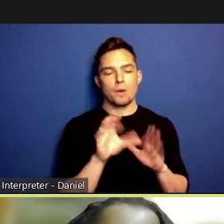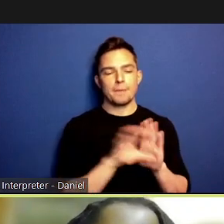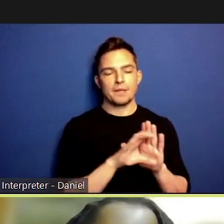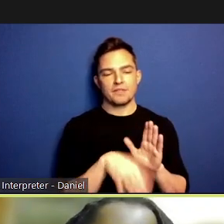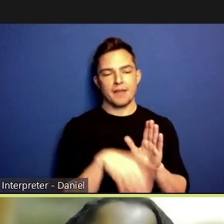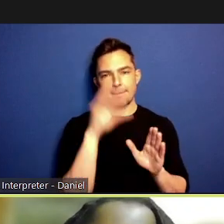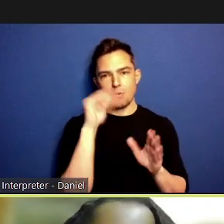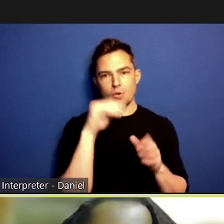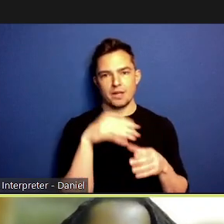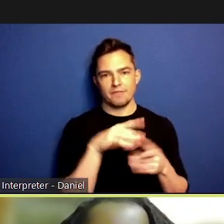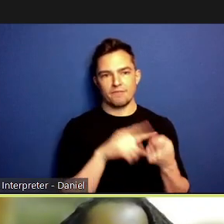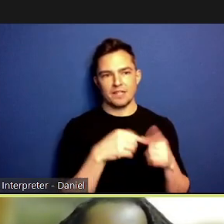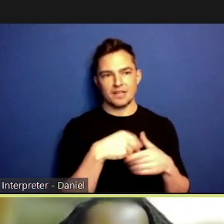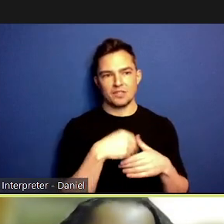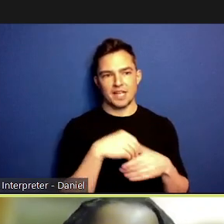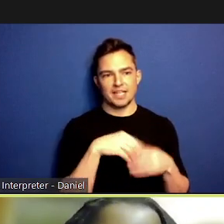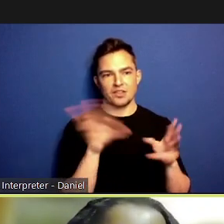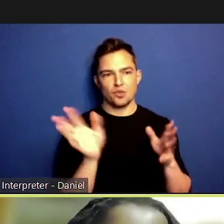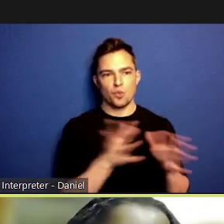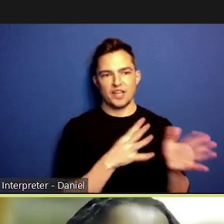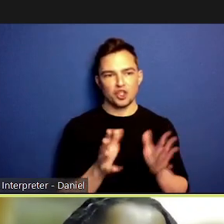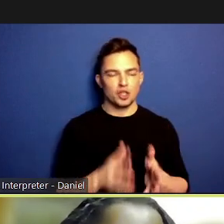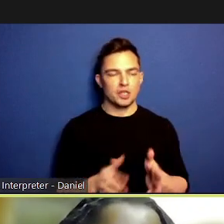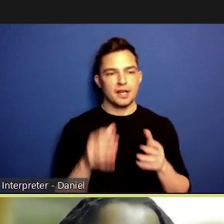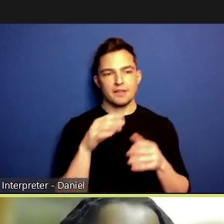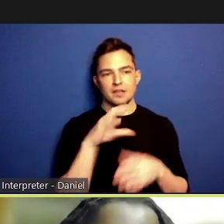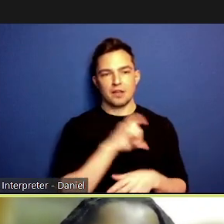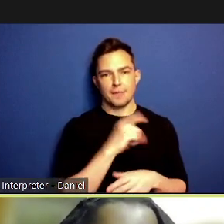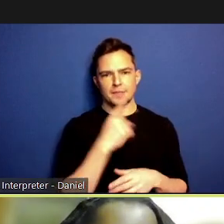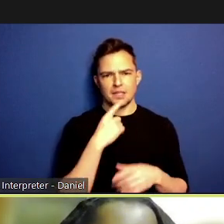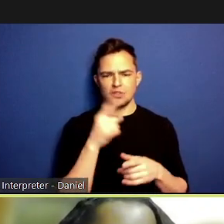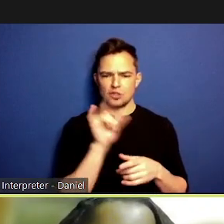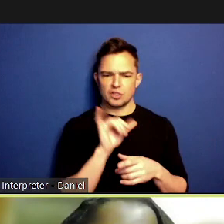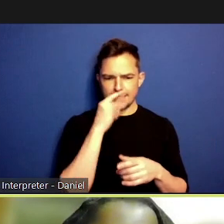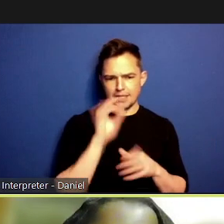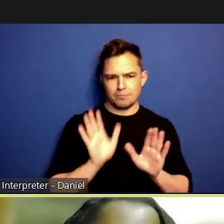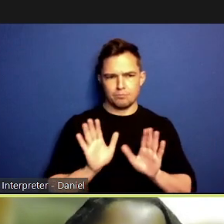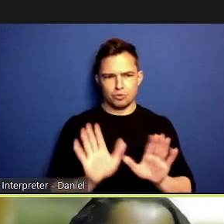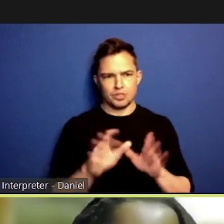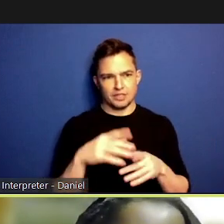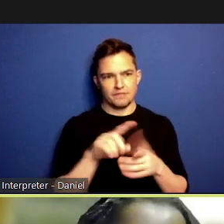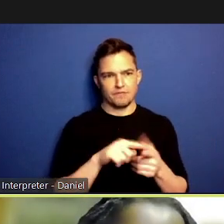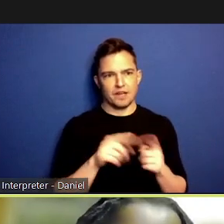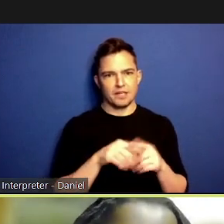outside in the winter, and the cop said it looked like the kid was pushing his friend down on the ground.